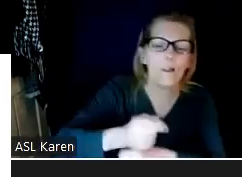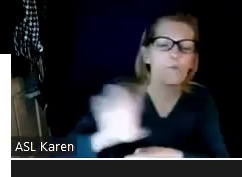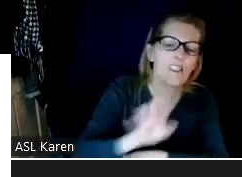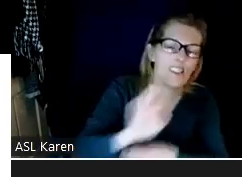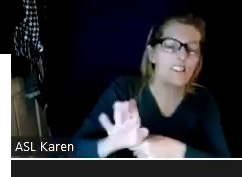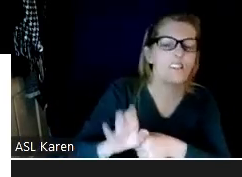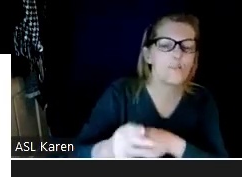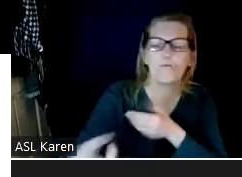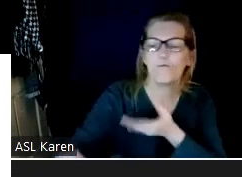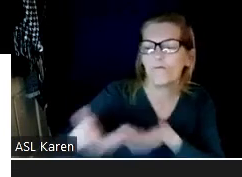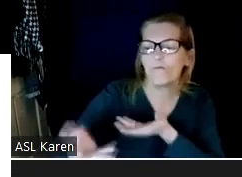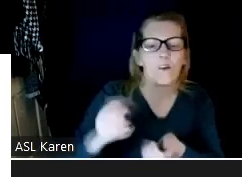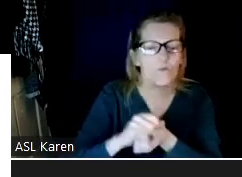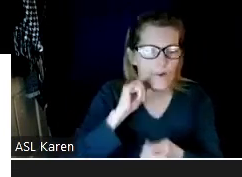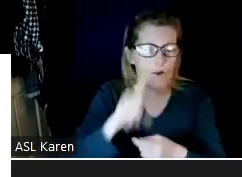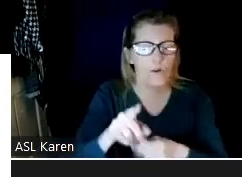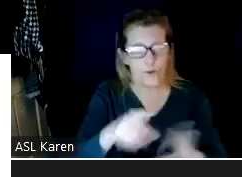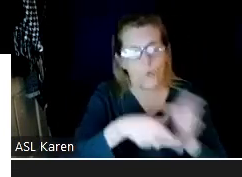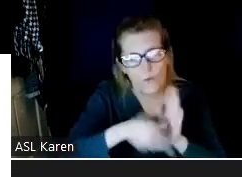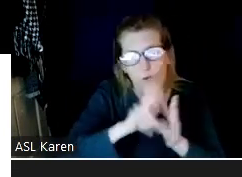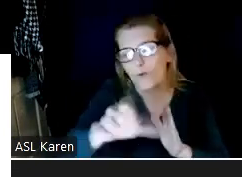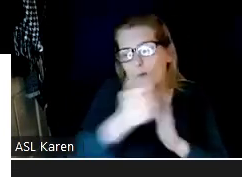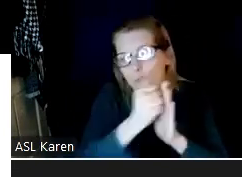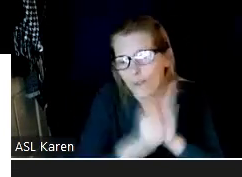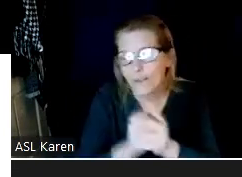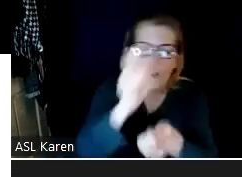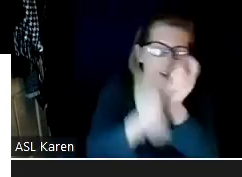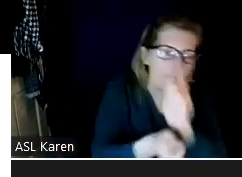15:22:10 So you could view your account you could make changes if something did correct